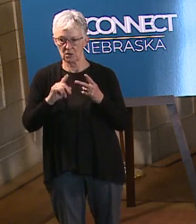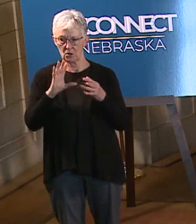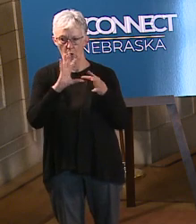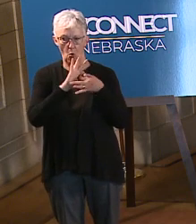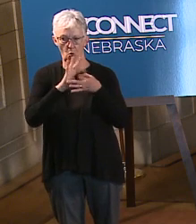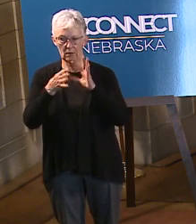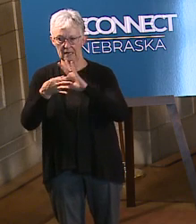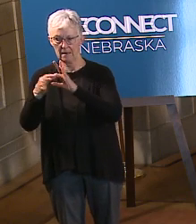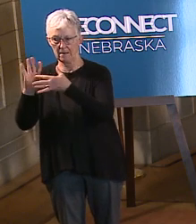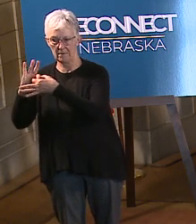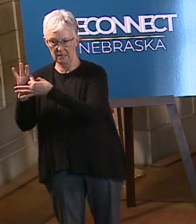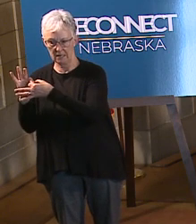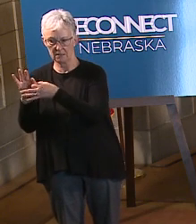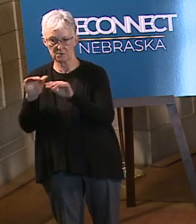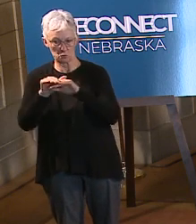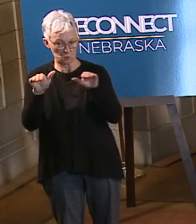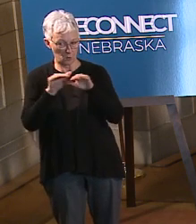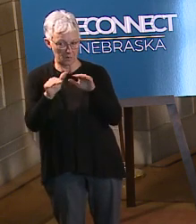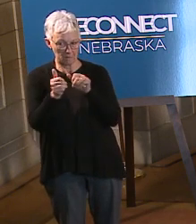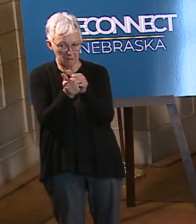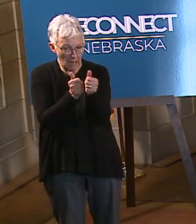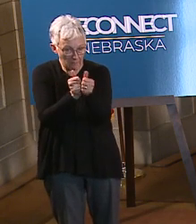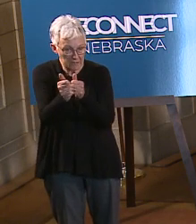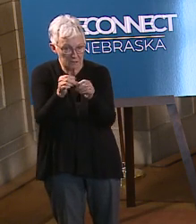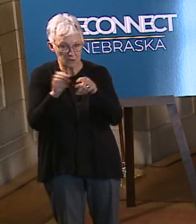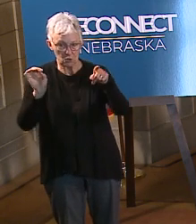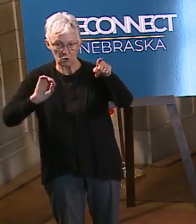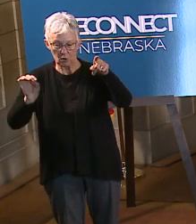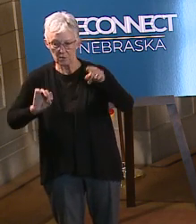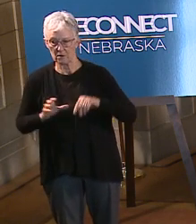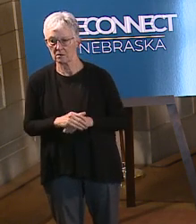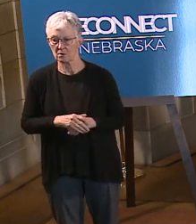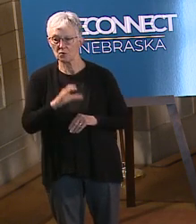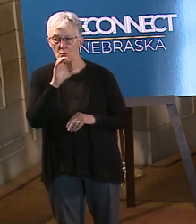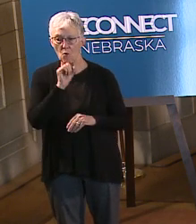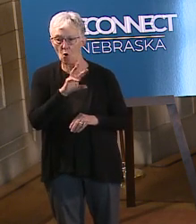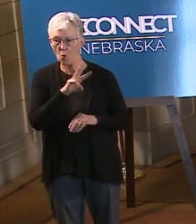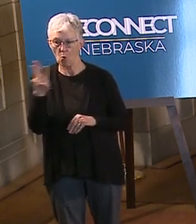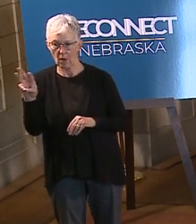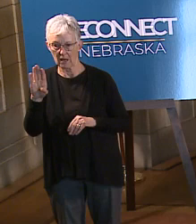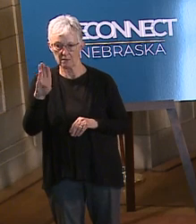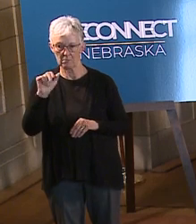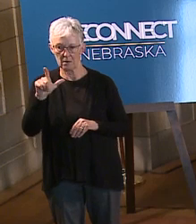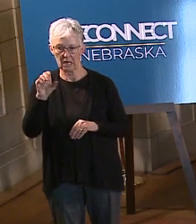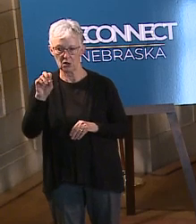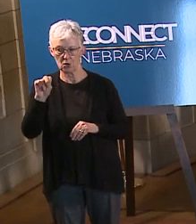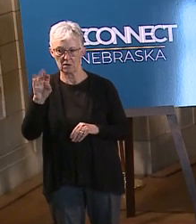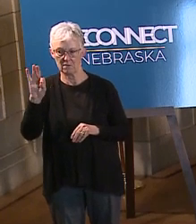SUMMER. WHETHER IT'S GOING TO NEBRASKALAND DAYS IN NORTH